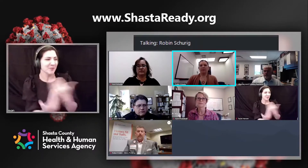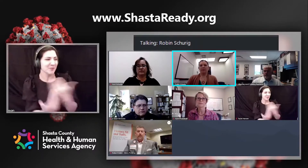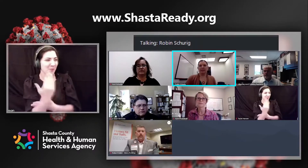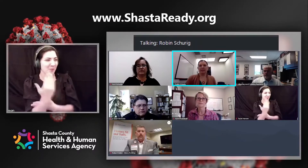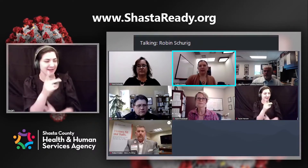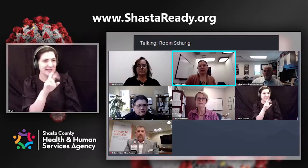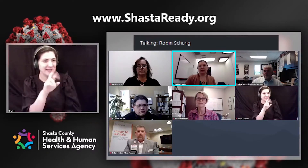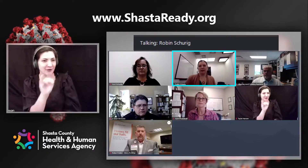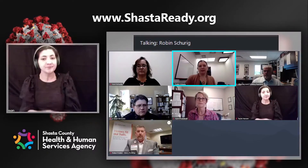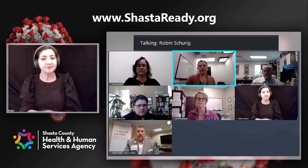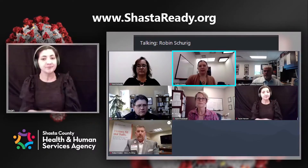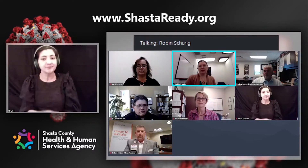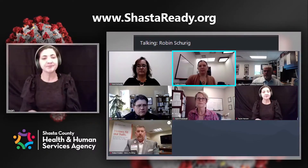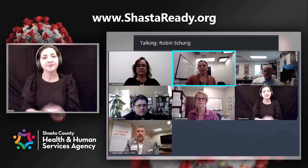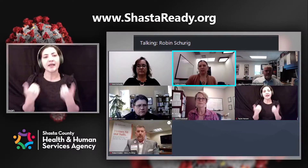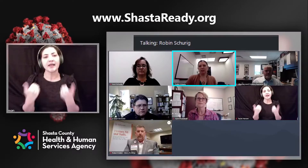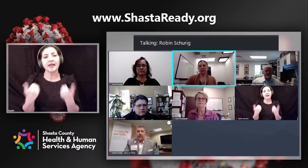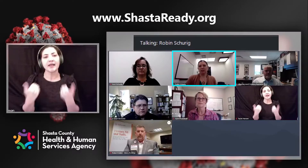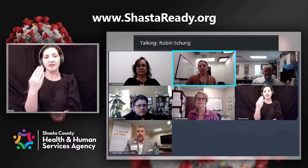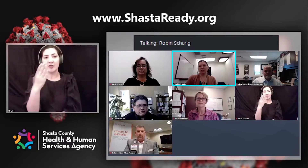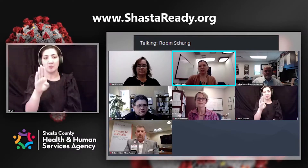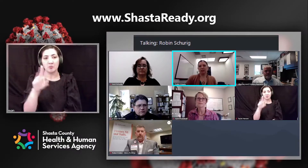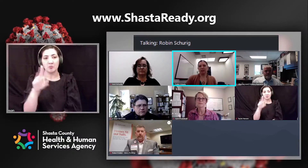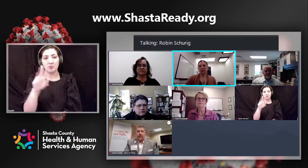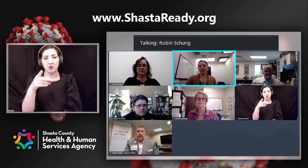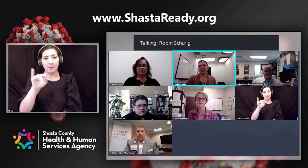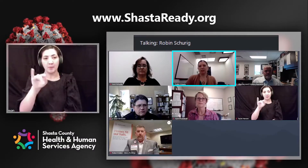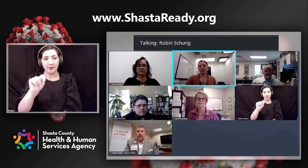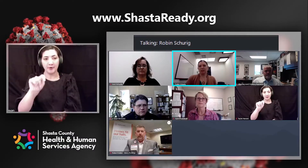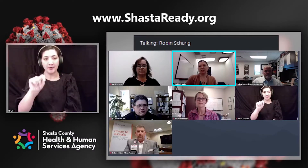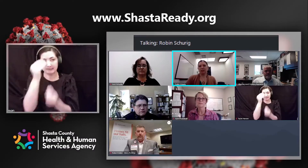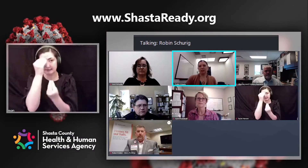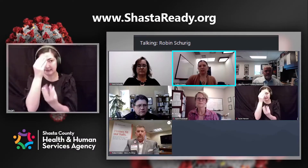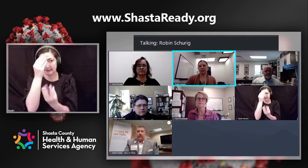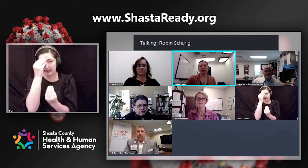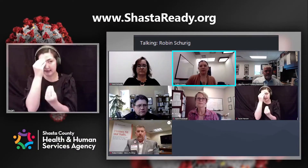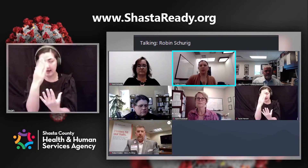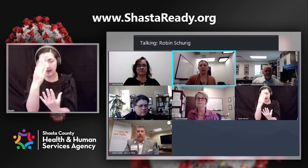data and our tier assignment to share. Last week, our data qualified us for the orange